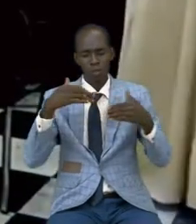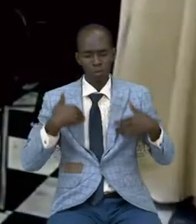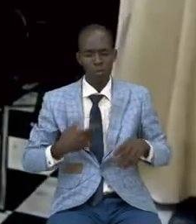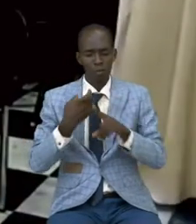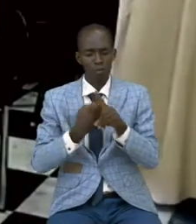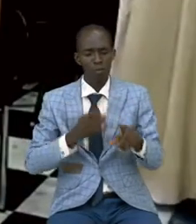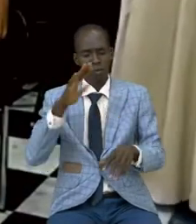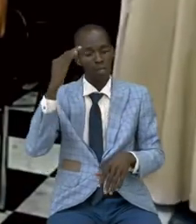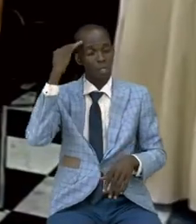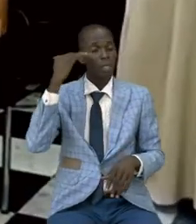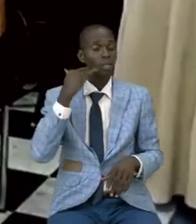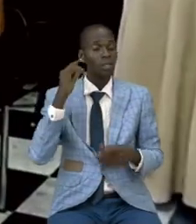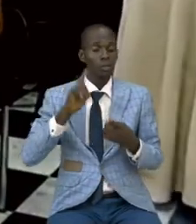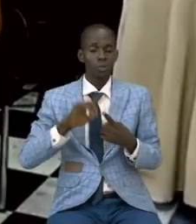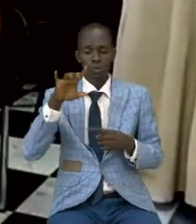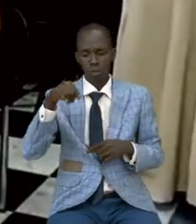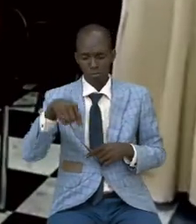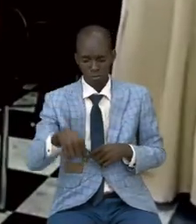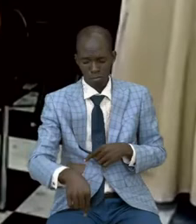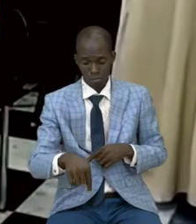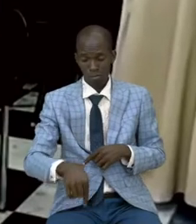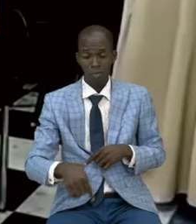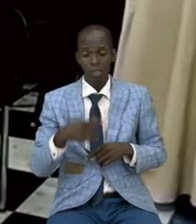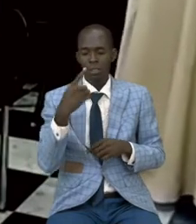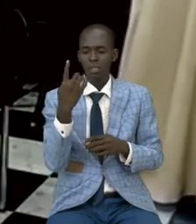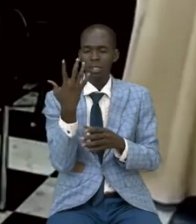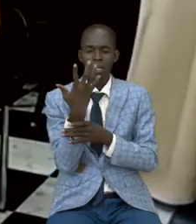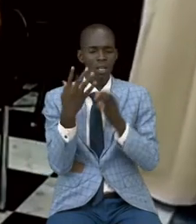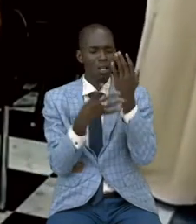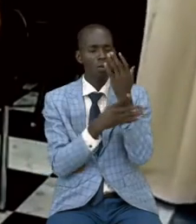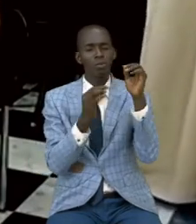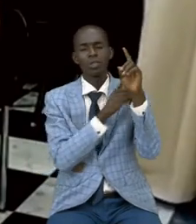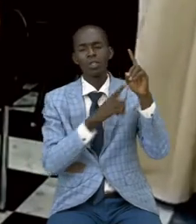to the tip of your toe the hands of the lord touch you right now